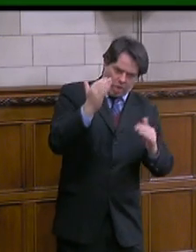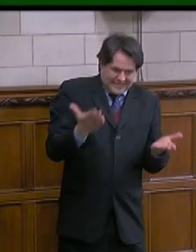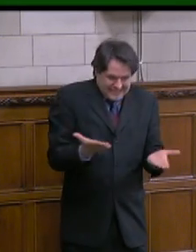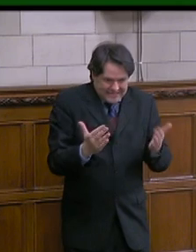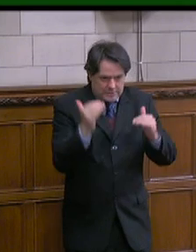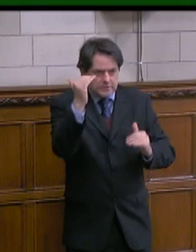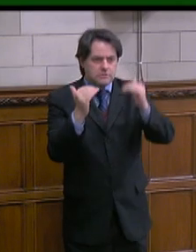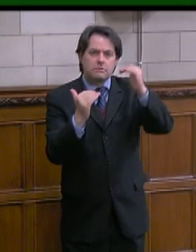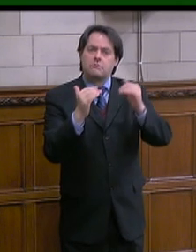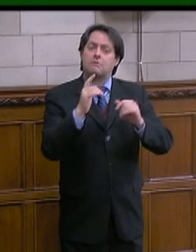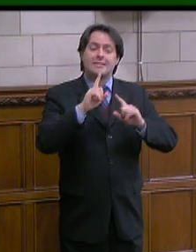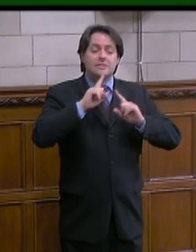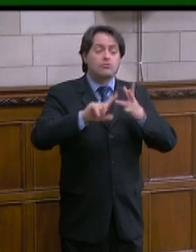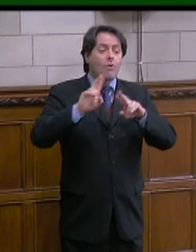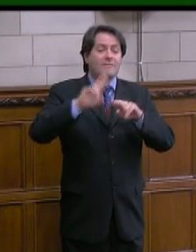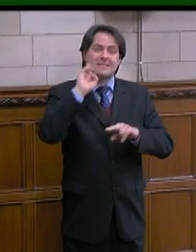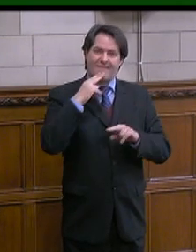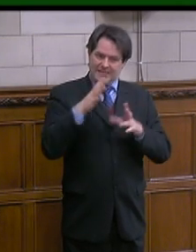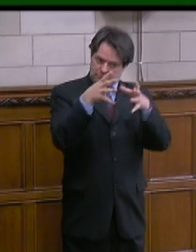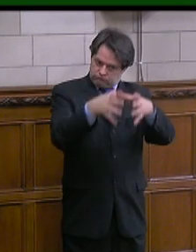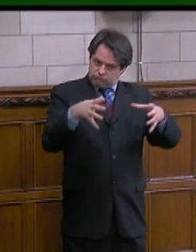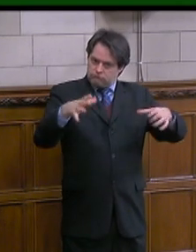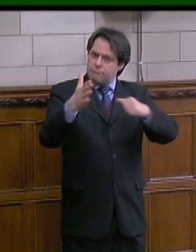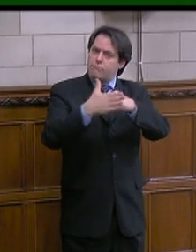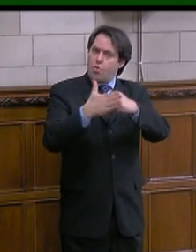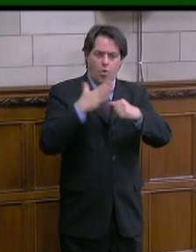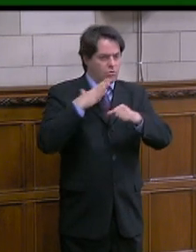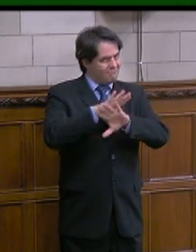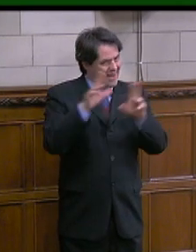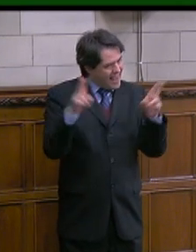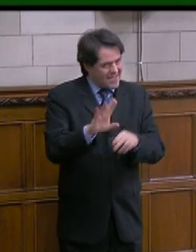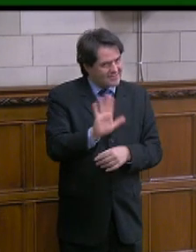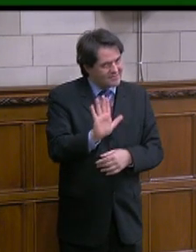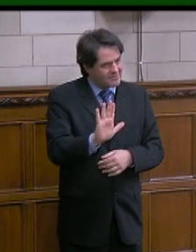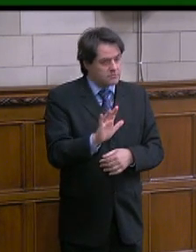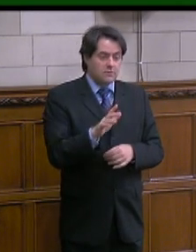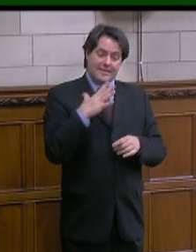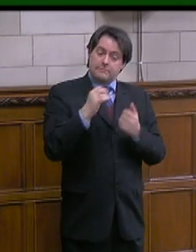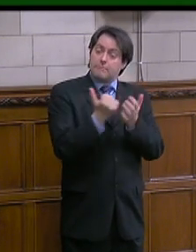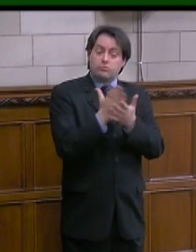We can do that partly by ensuring that young deaf pupils are able to have effective communication.